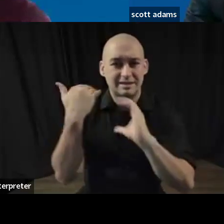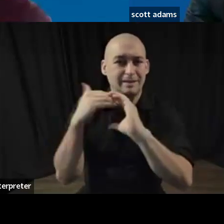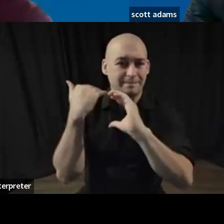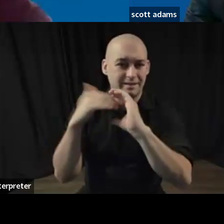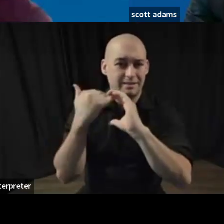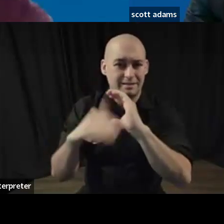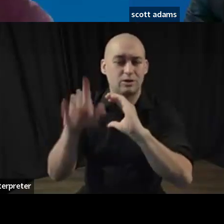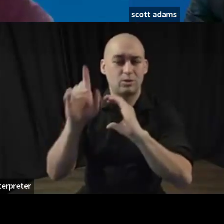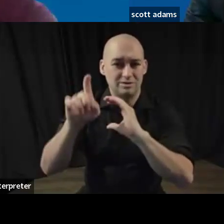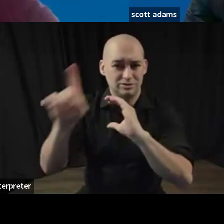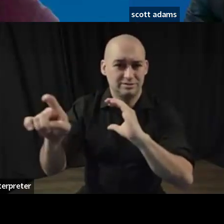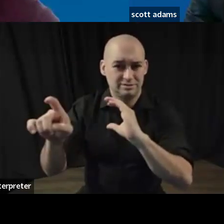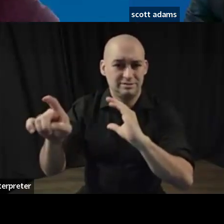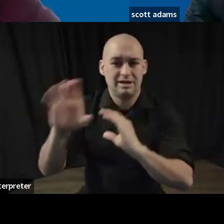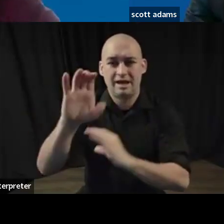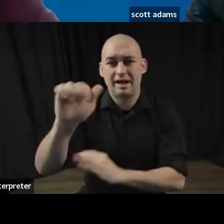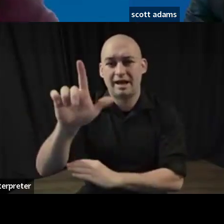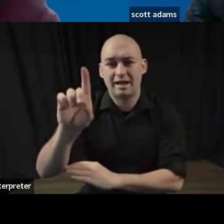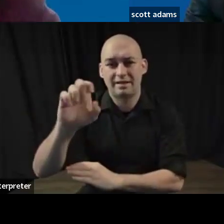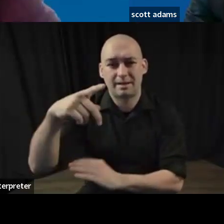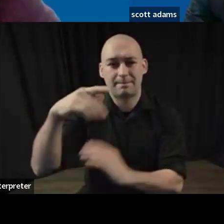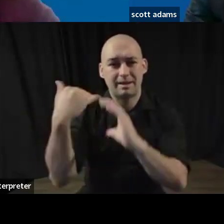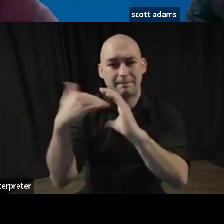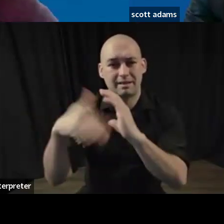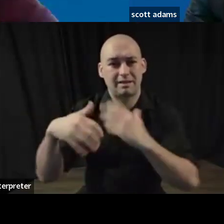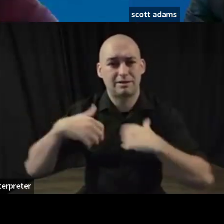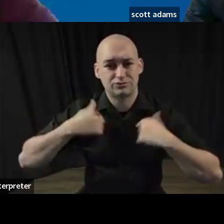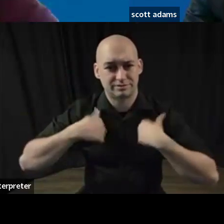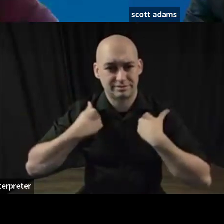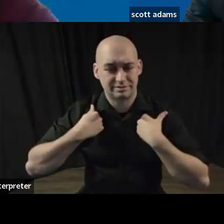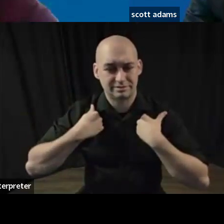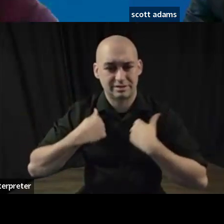your questions to our CalDEP email address. And we're not going to be able to get through